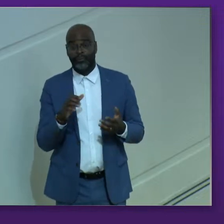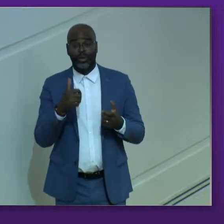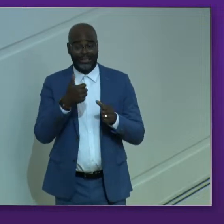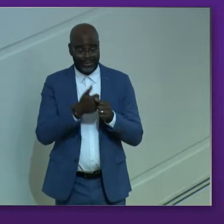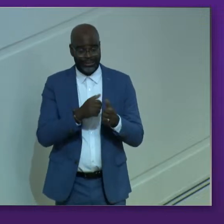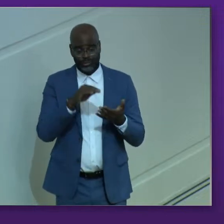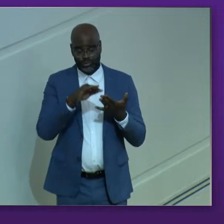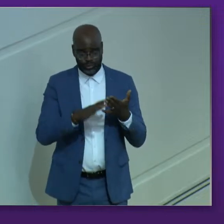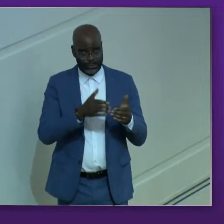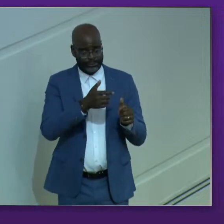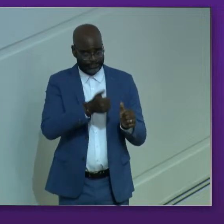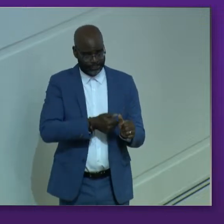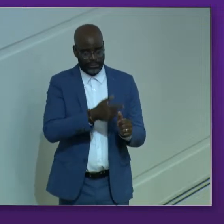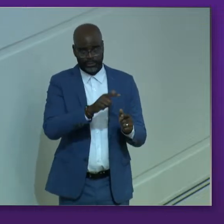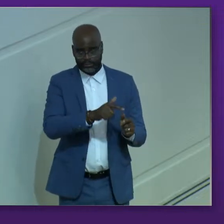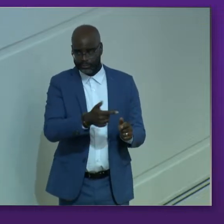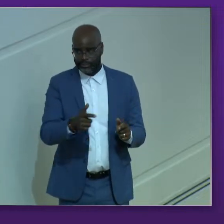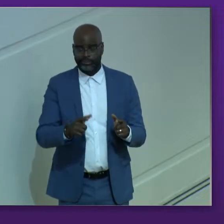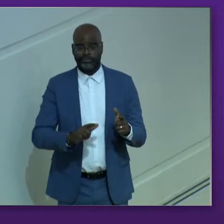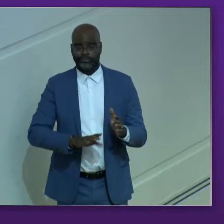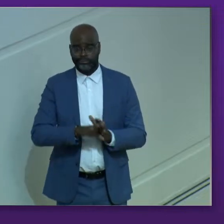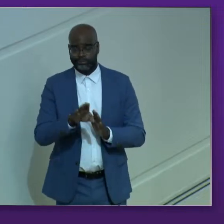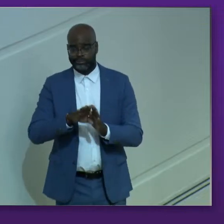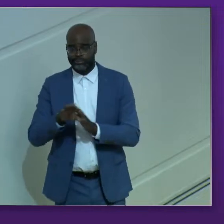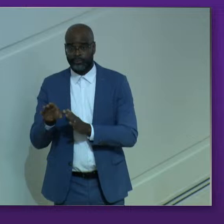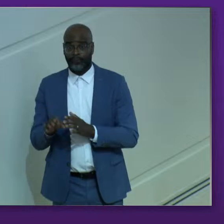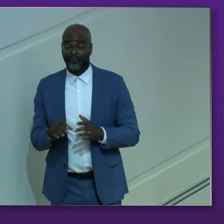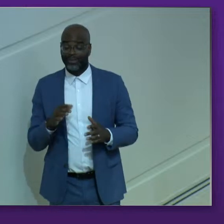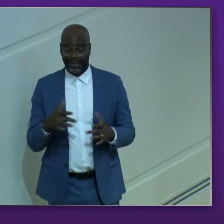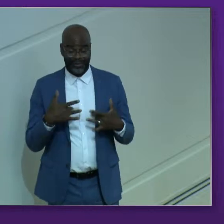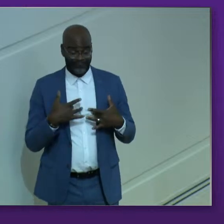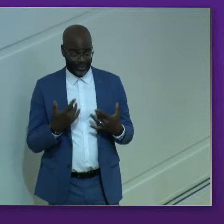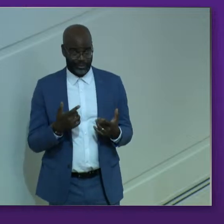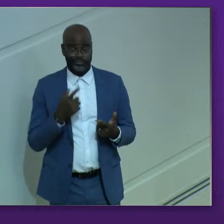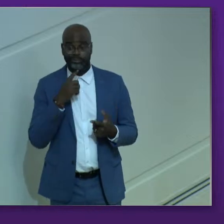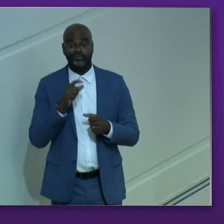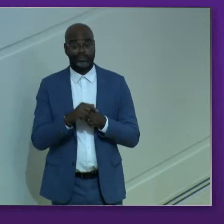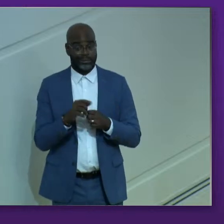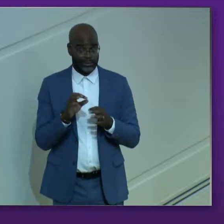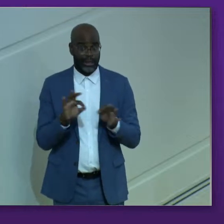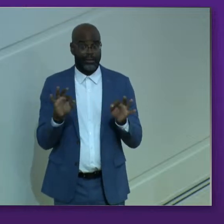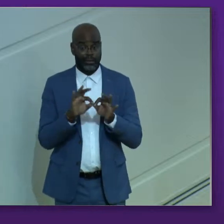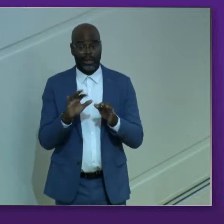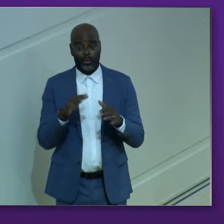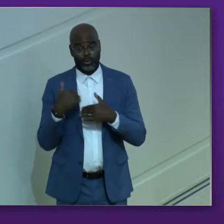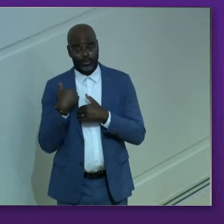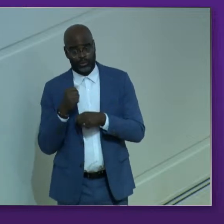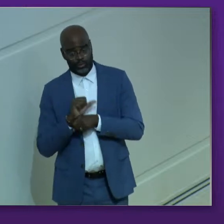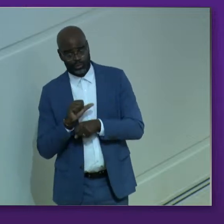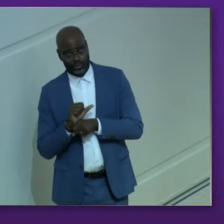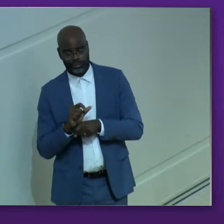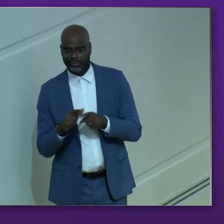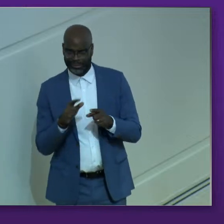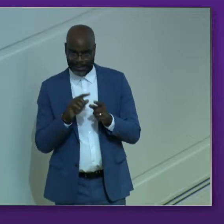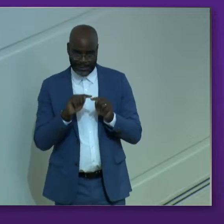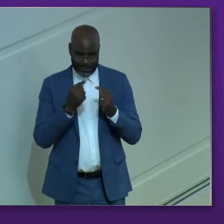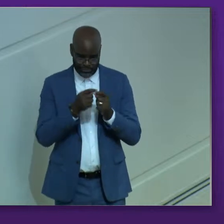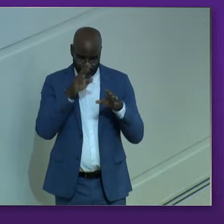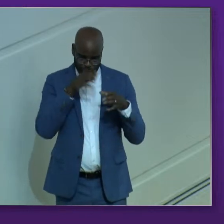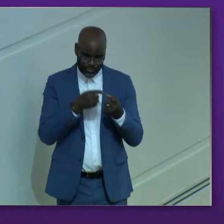CONGRATULATIONS AND JOIN ME IN SALUTING 15. THIS TEAM THE NEXT AWARD GOES FOR THIS YEAR'S SCHOLARSHIP